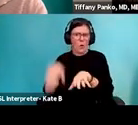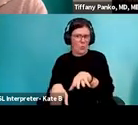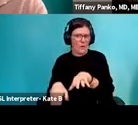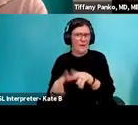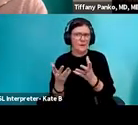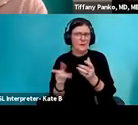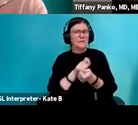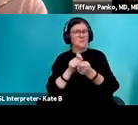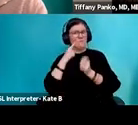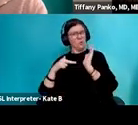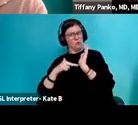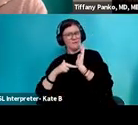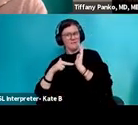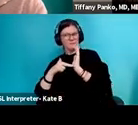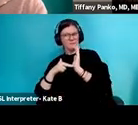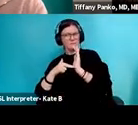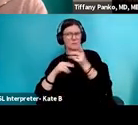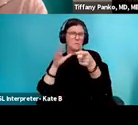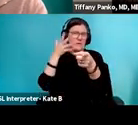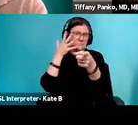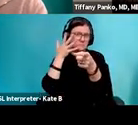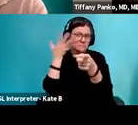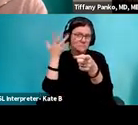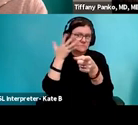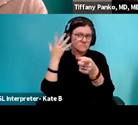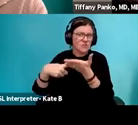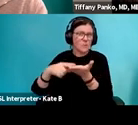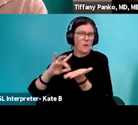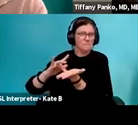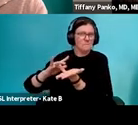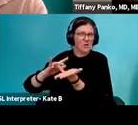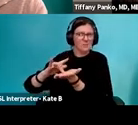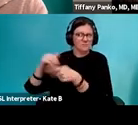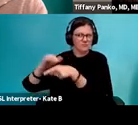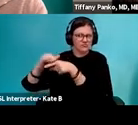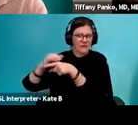to nursing and maybe Dr. Panko can speak to medicine. But I think it needs to be infused